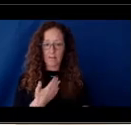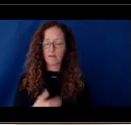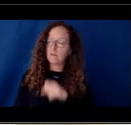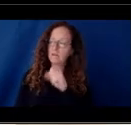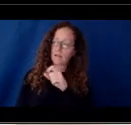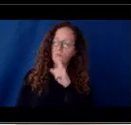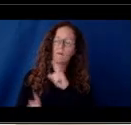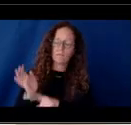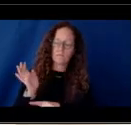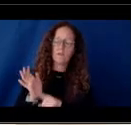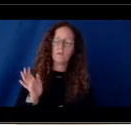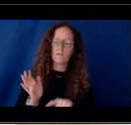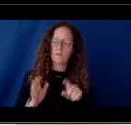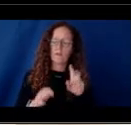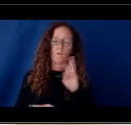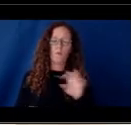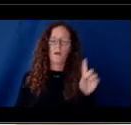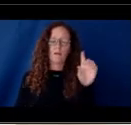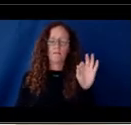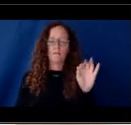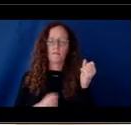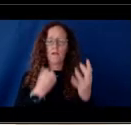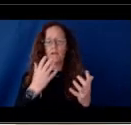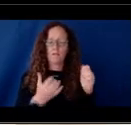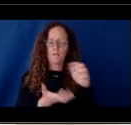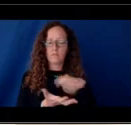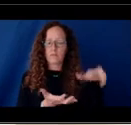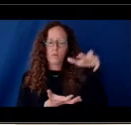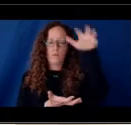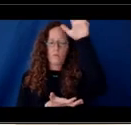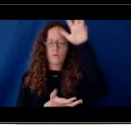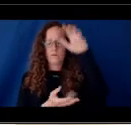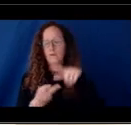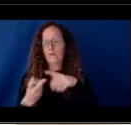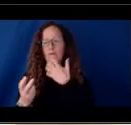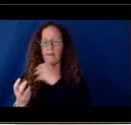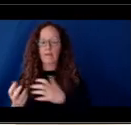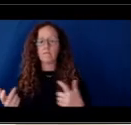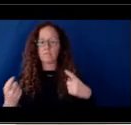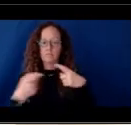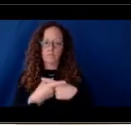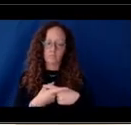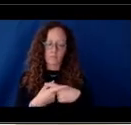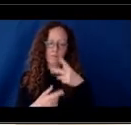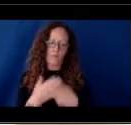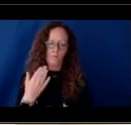wildfires, for example, wildfire smoke and heat. I mean, more studies, I haven't seen